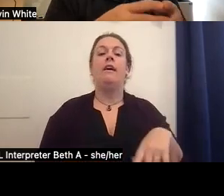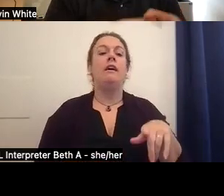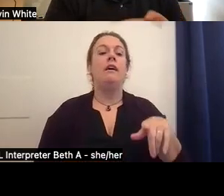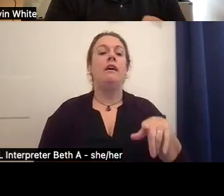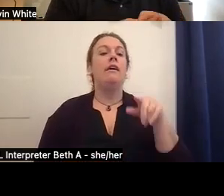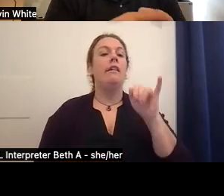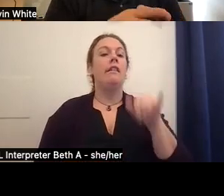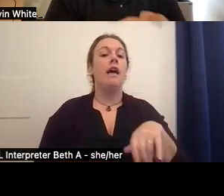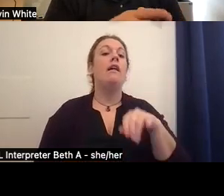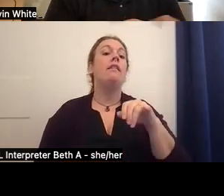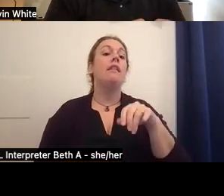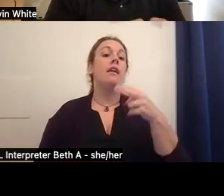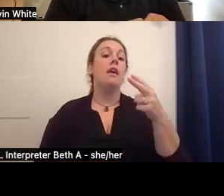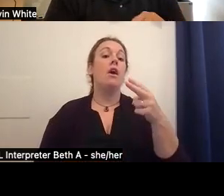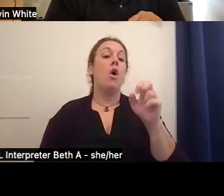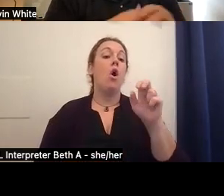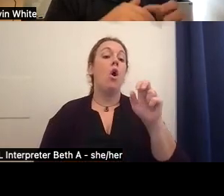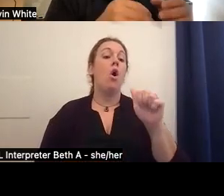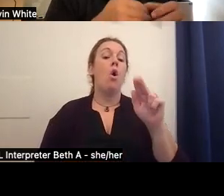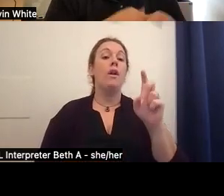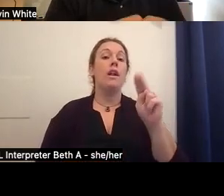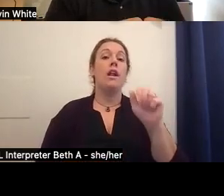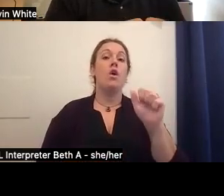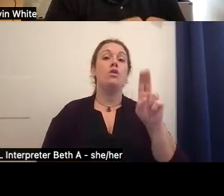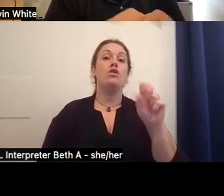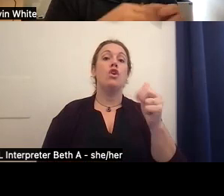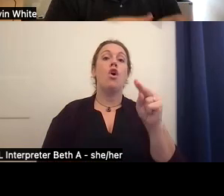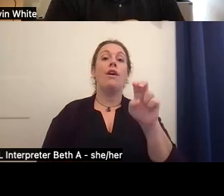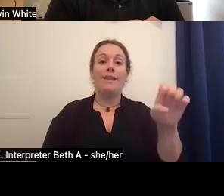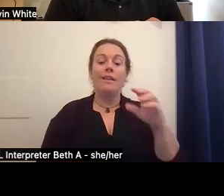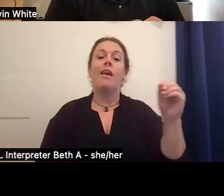the most written about and studied groups in North American Indigenous history and continue to be,